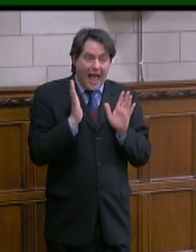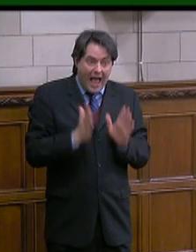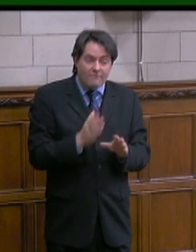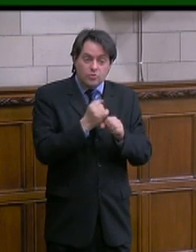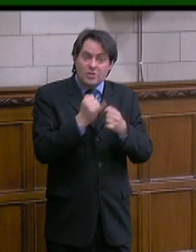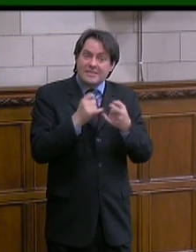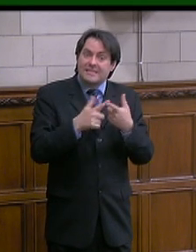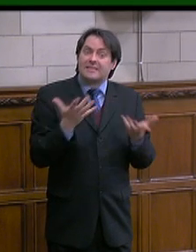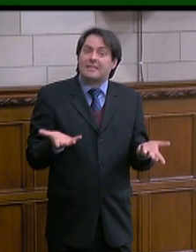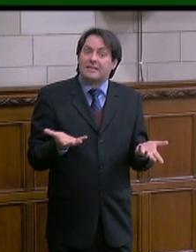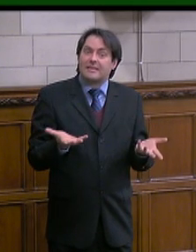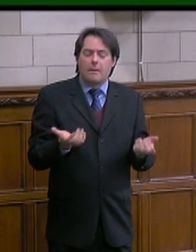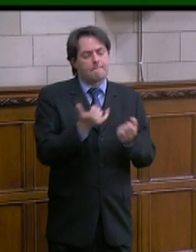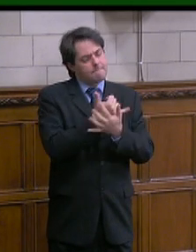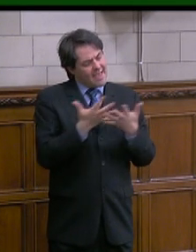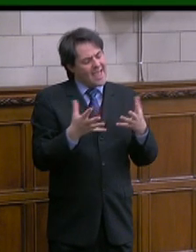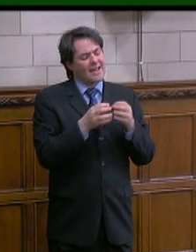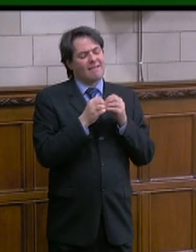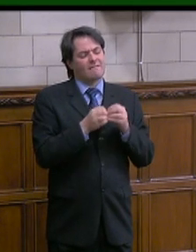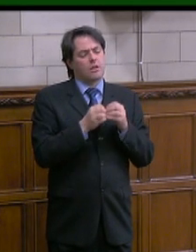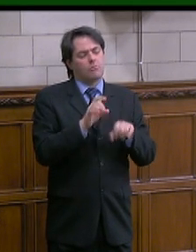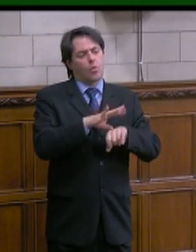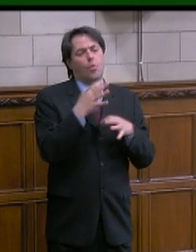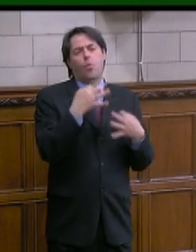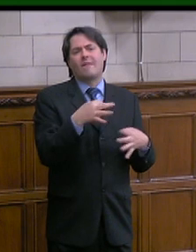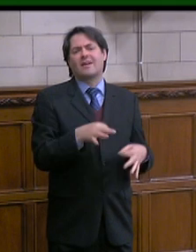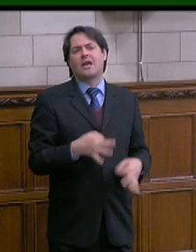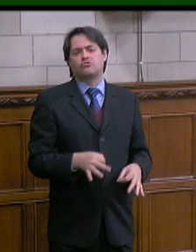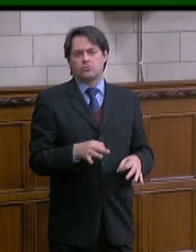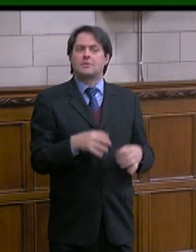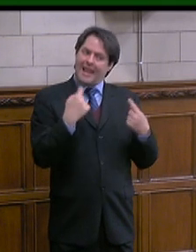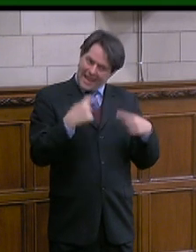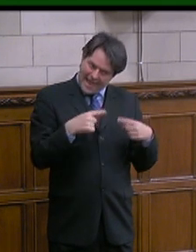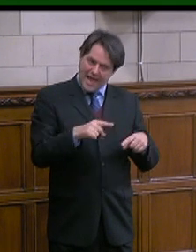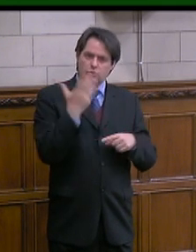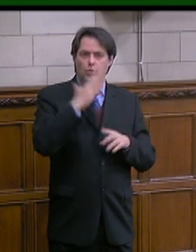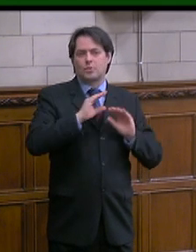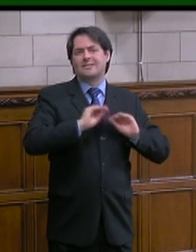We allow plenty of valuable qualifications to be taught in schools under the section